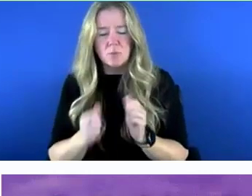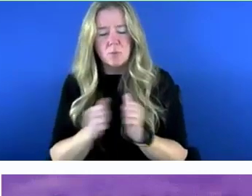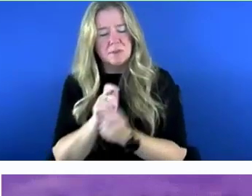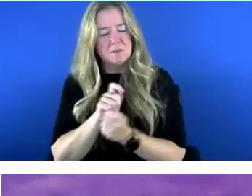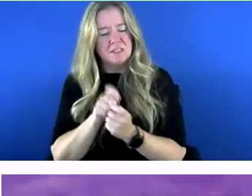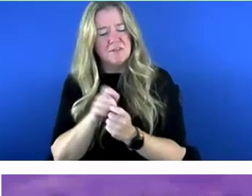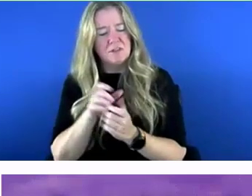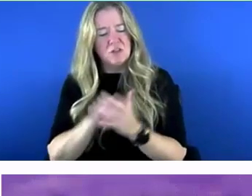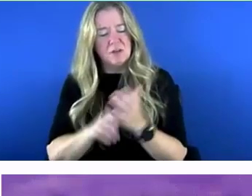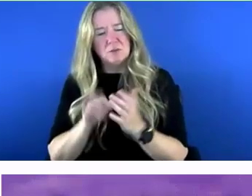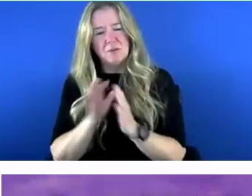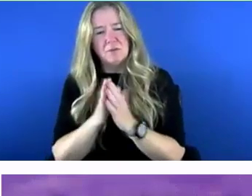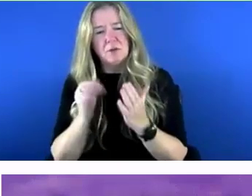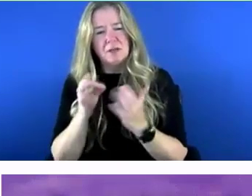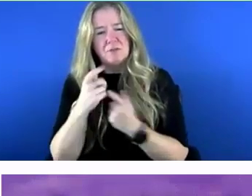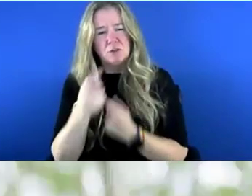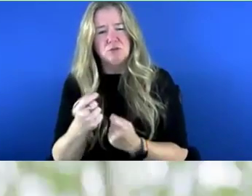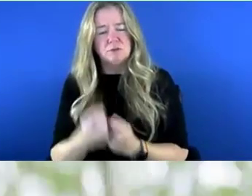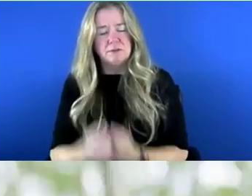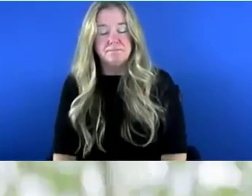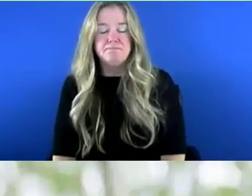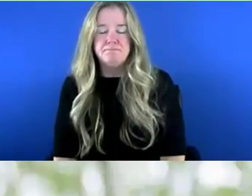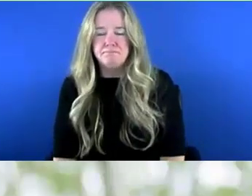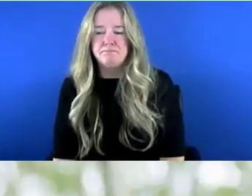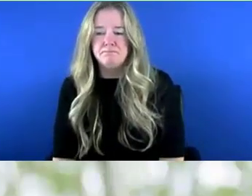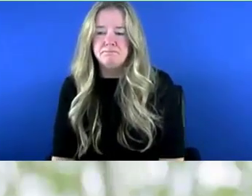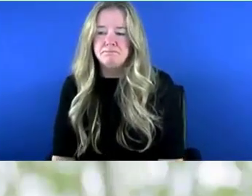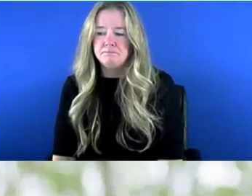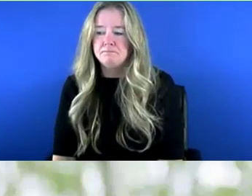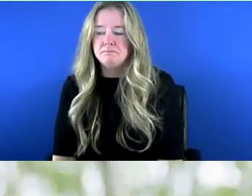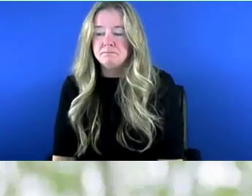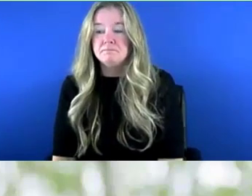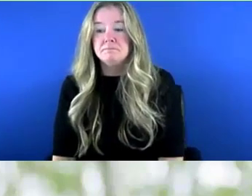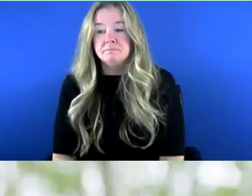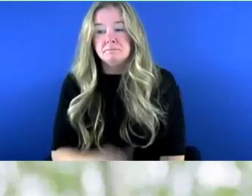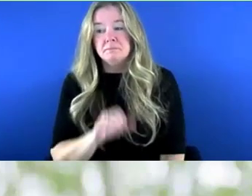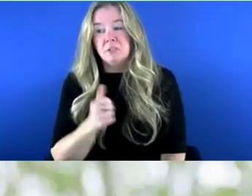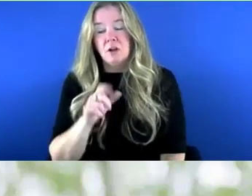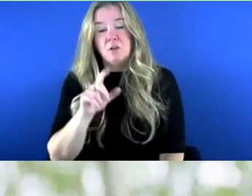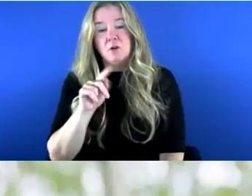of that book, if you're interested. The other tool that I wanted to highlight